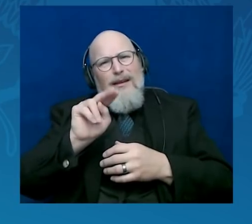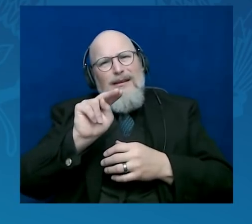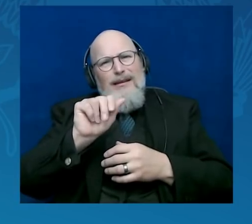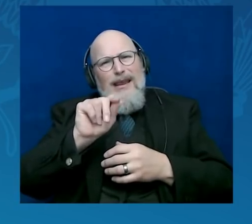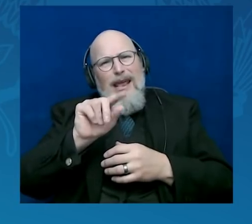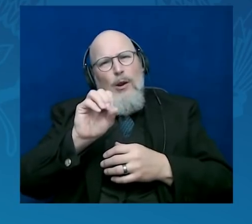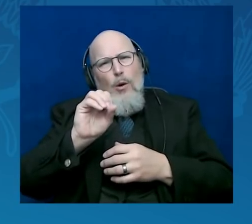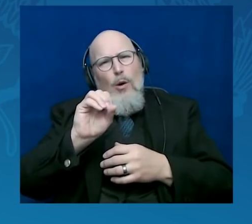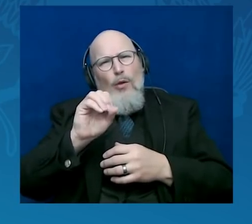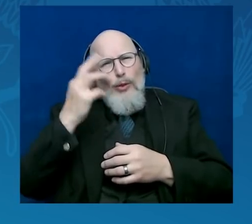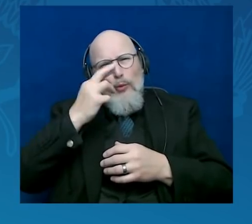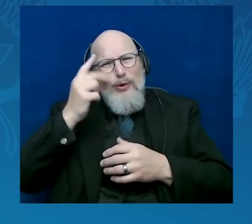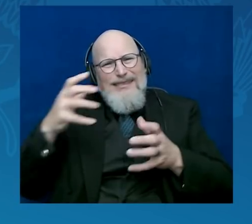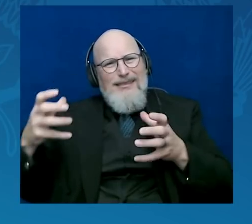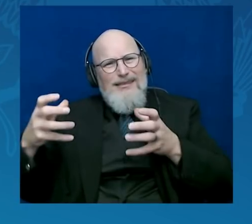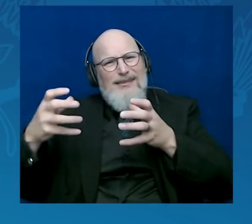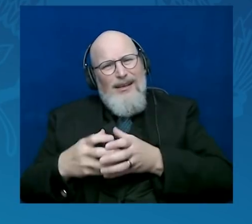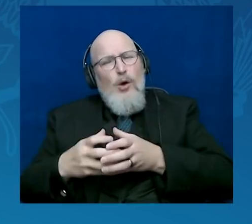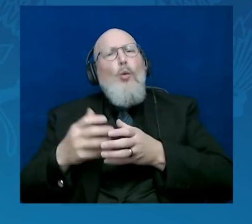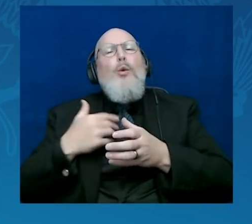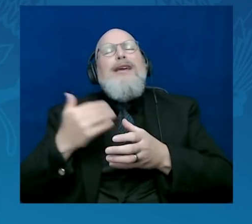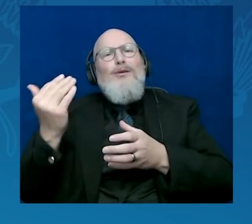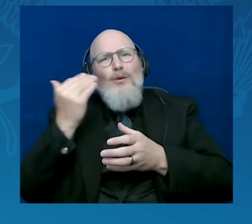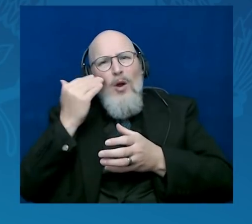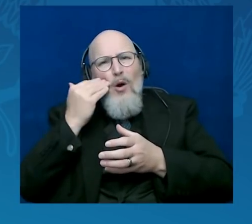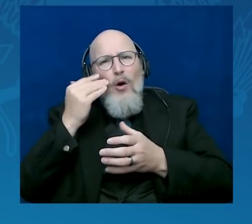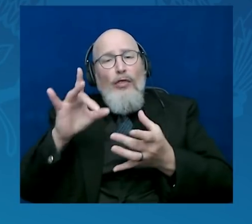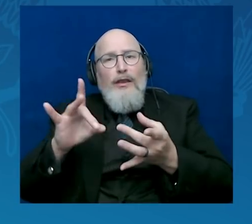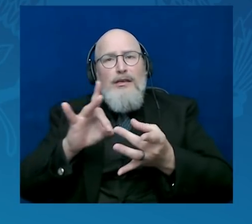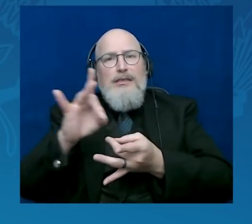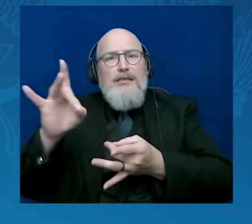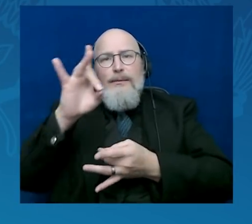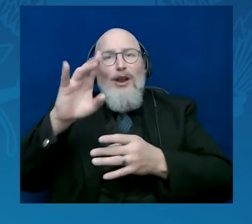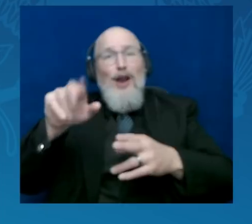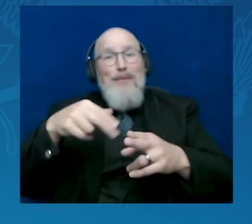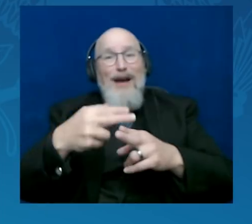The spirit behind this term we use, "the transatlantic community."